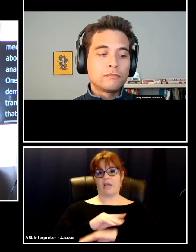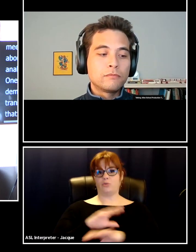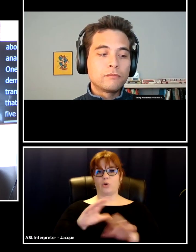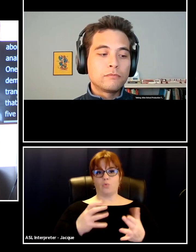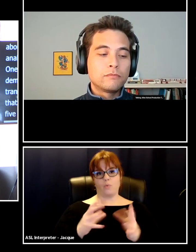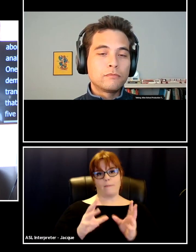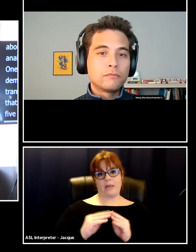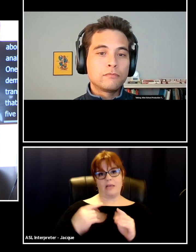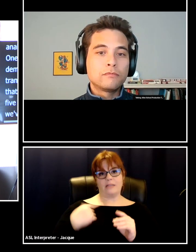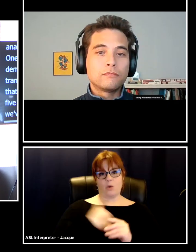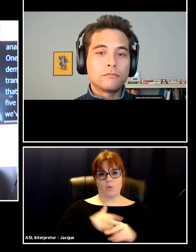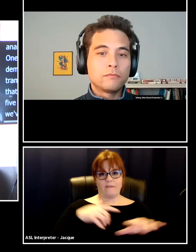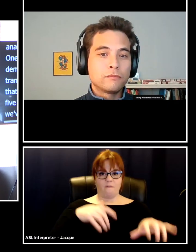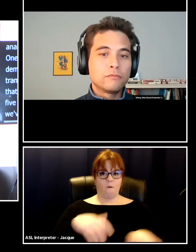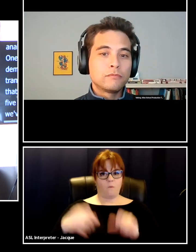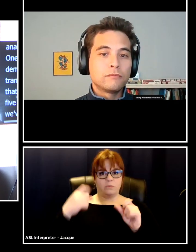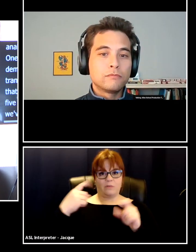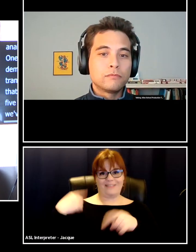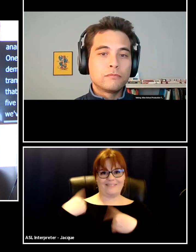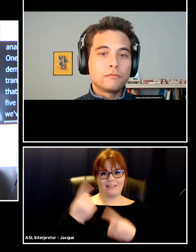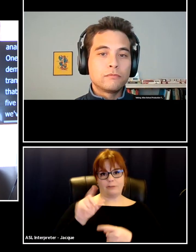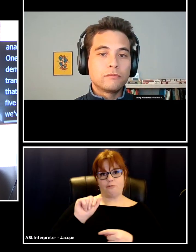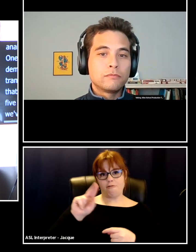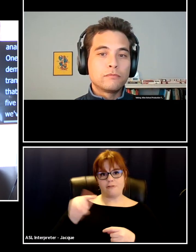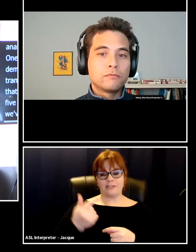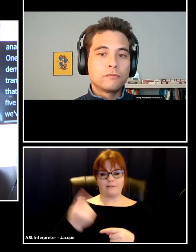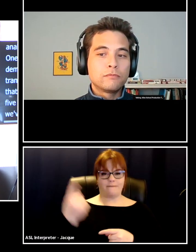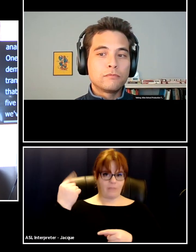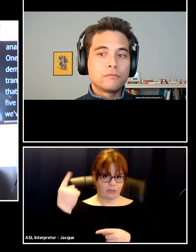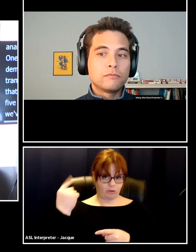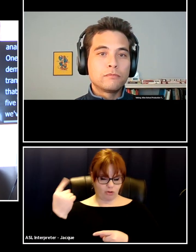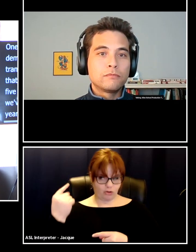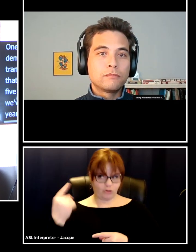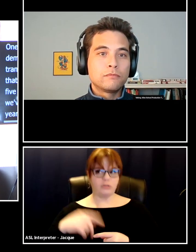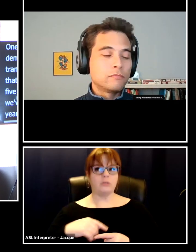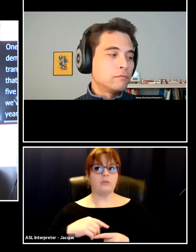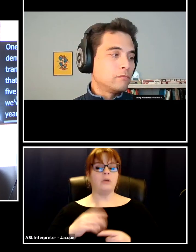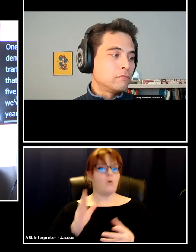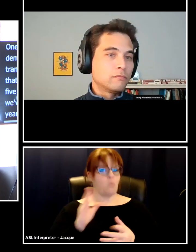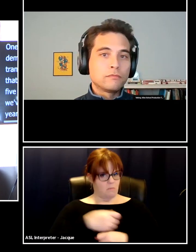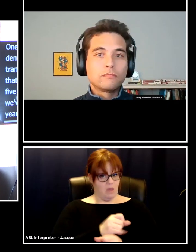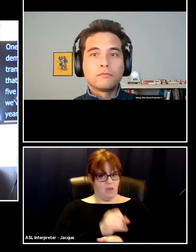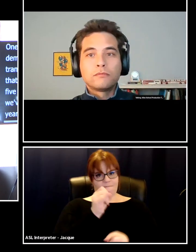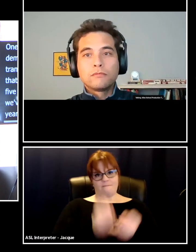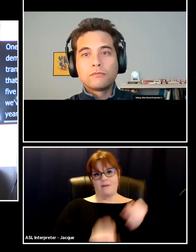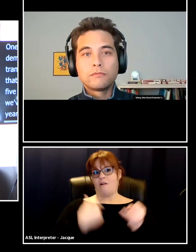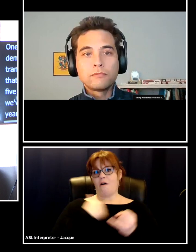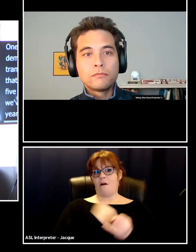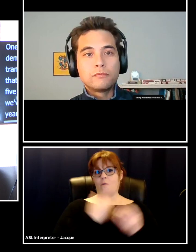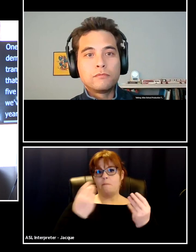of last year. Um and we'll really kind of finalize our methodology that then will be published in